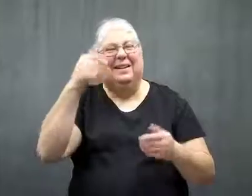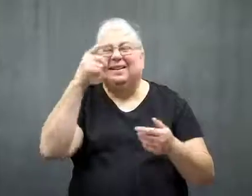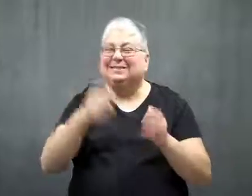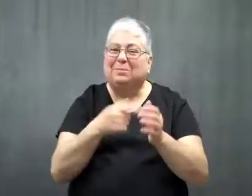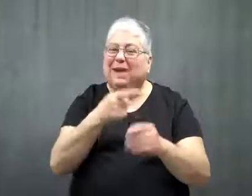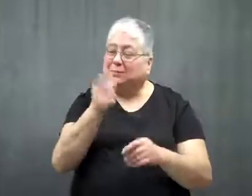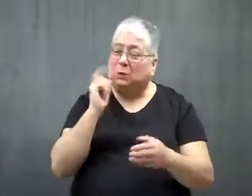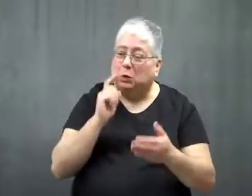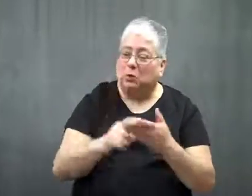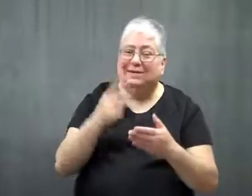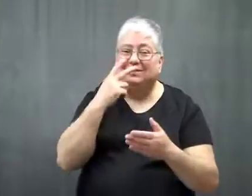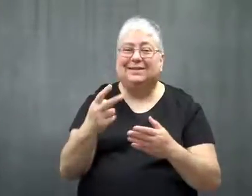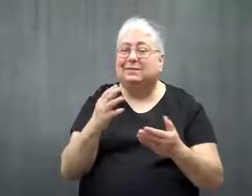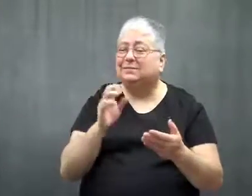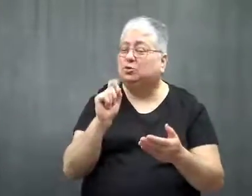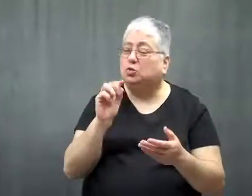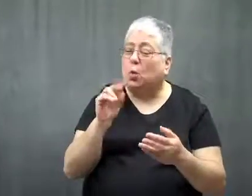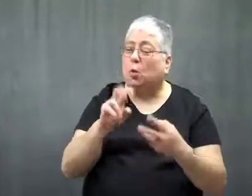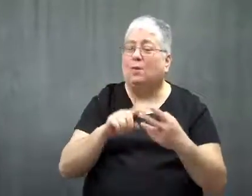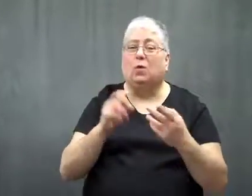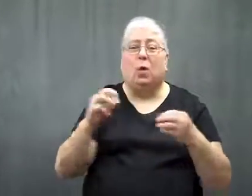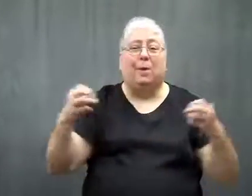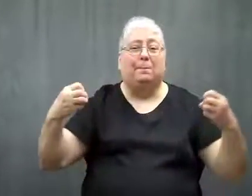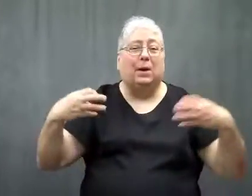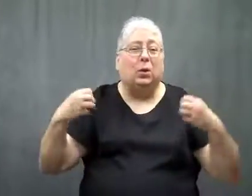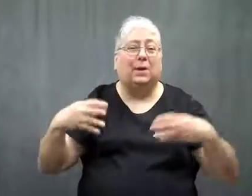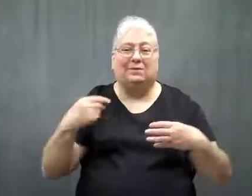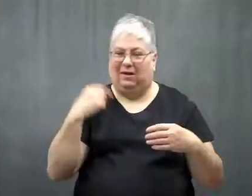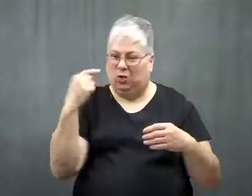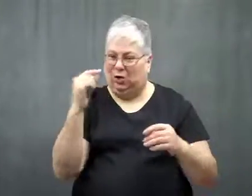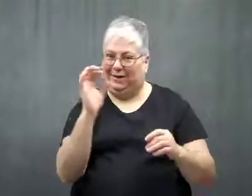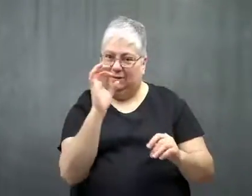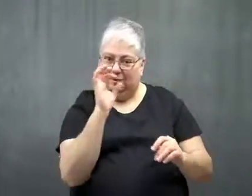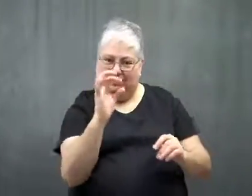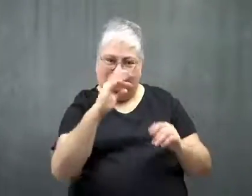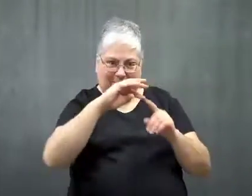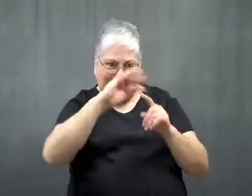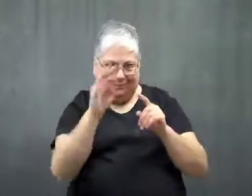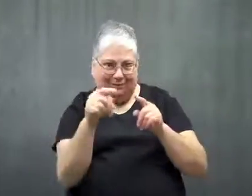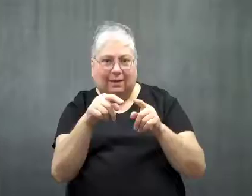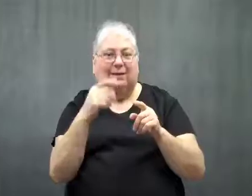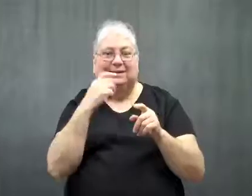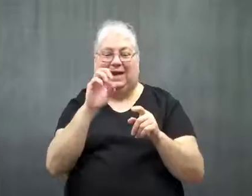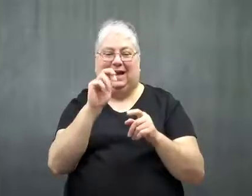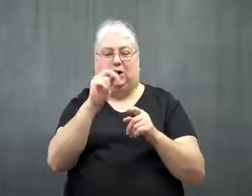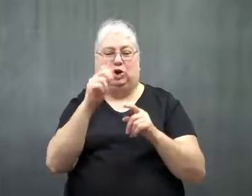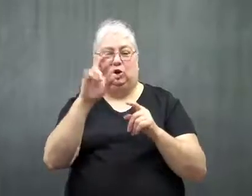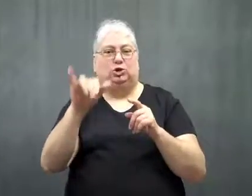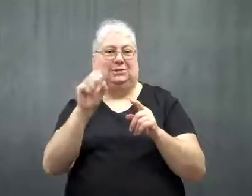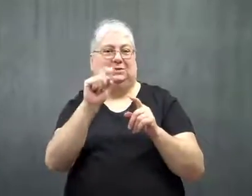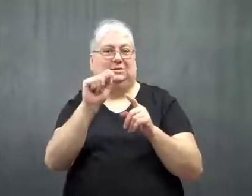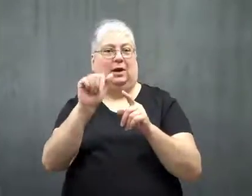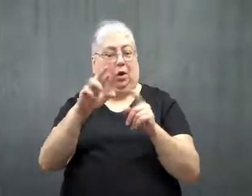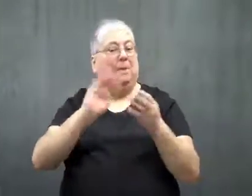You may have noticed the green energy star marking on stoves or microwaves.